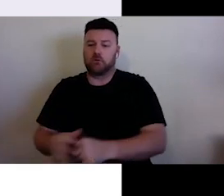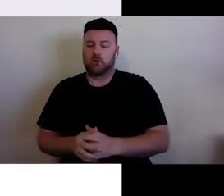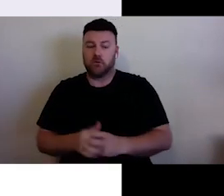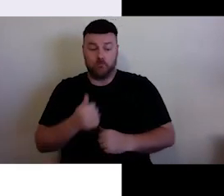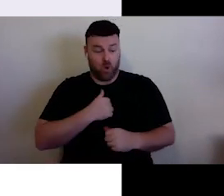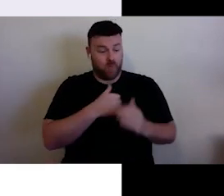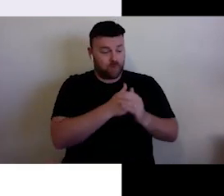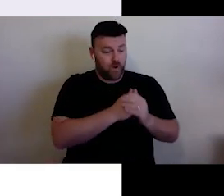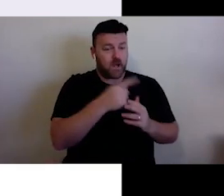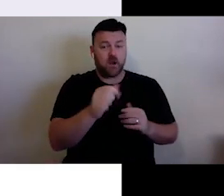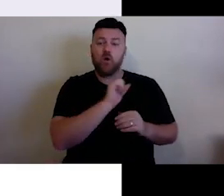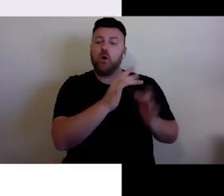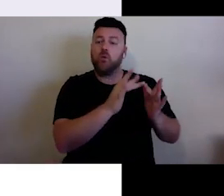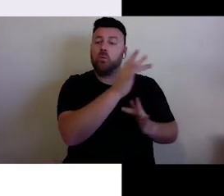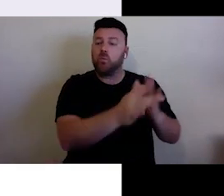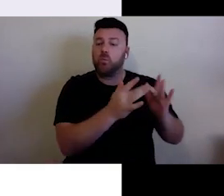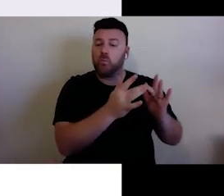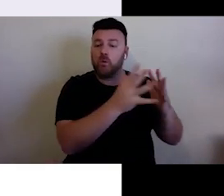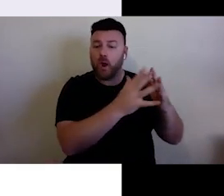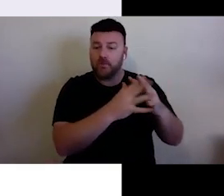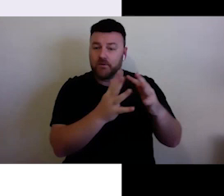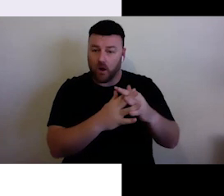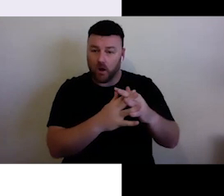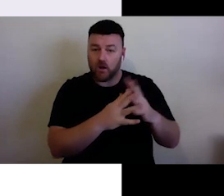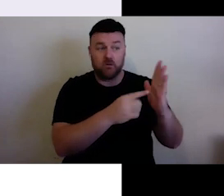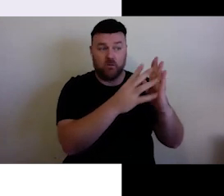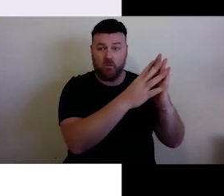on a regular. And a friend who had her work from a website, which ended